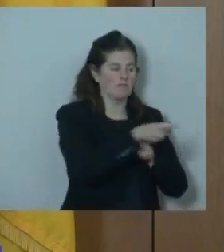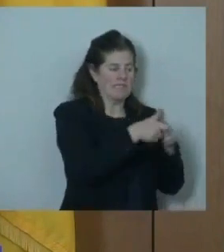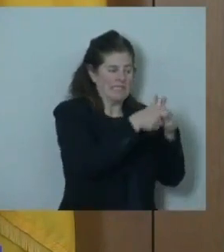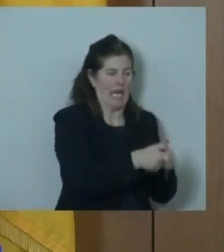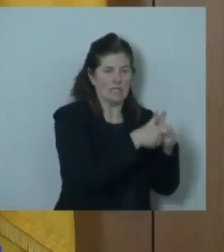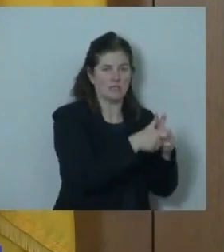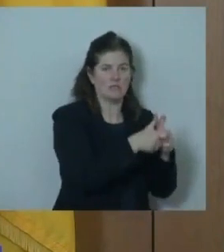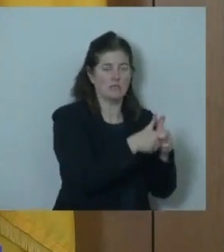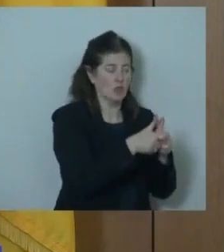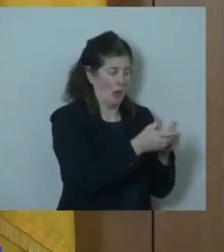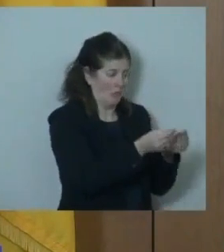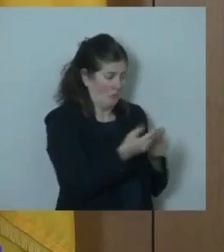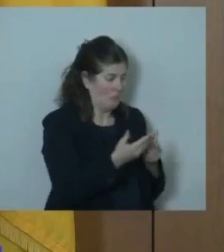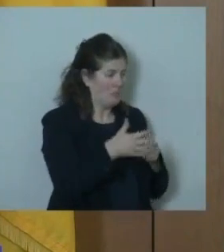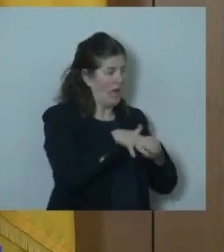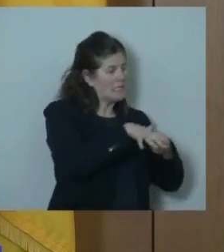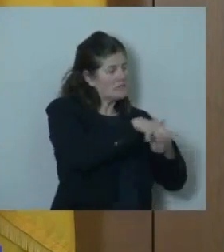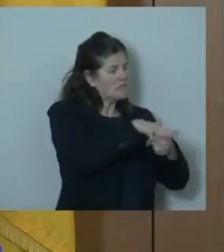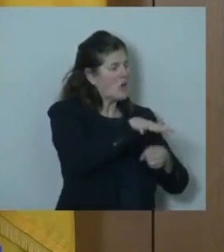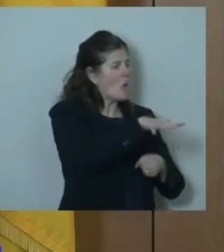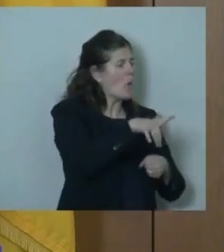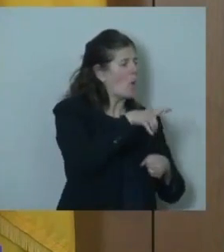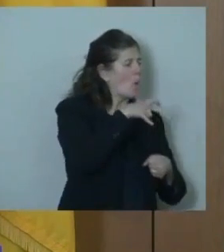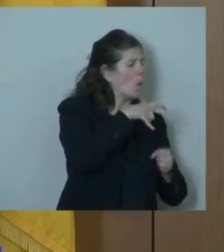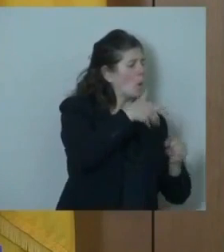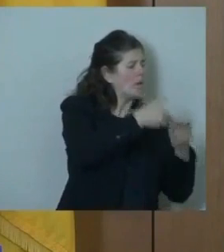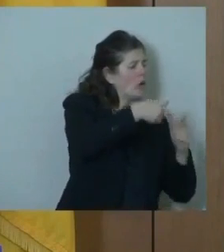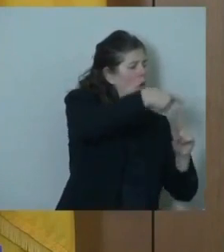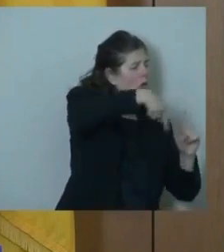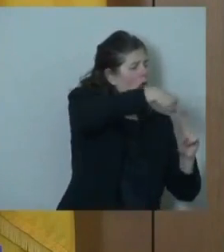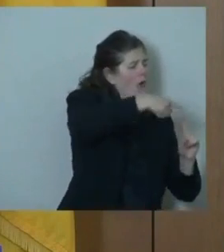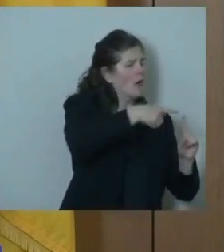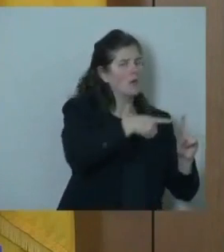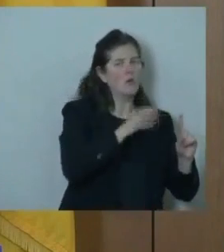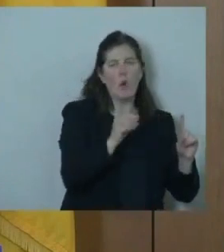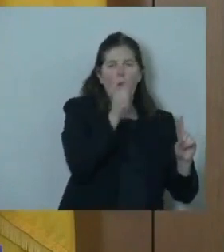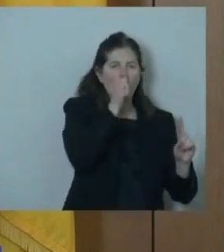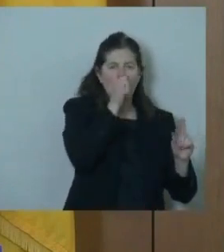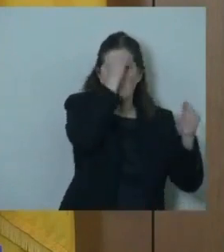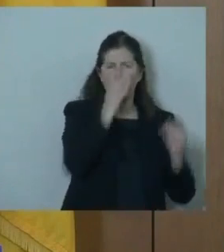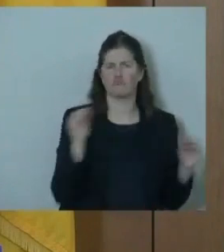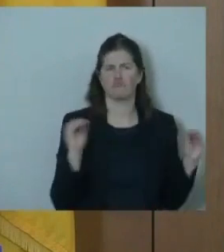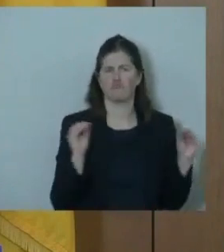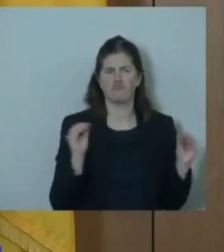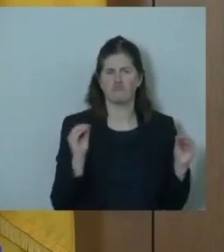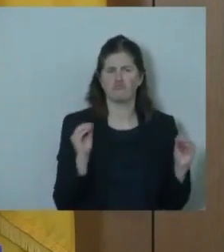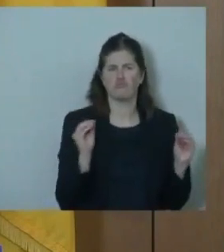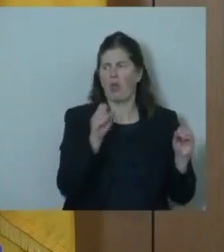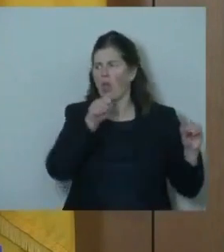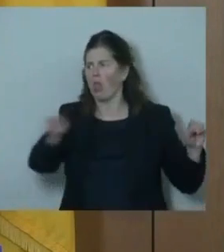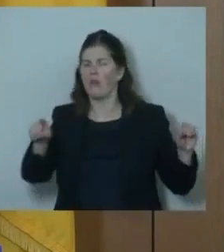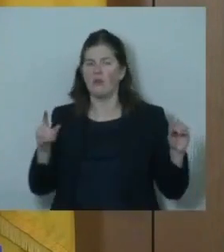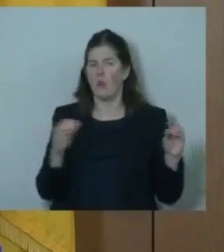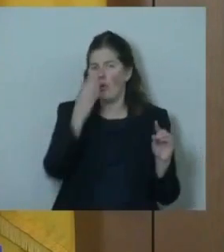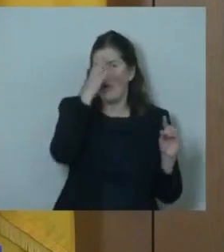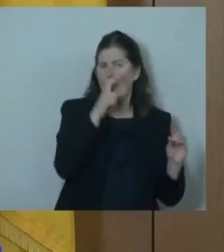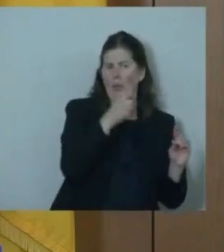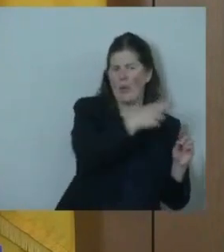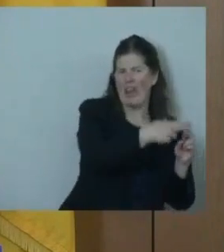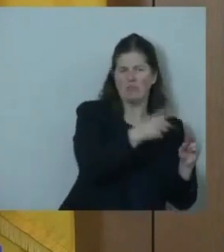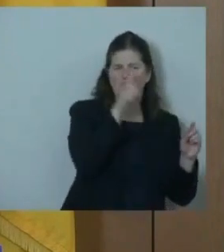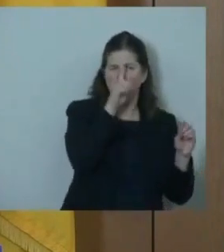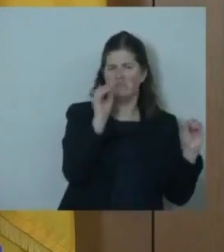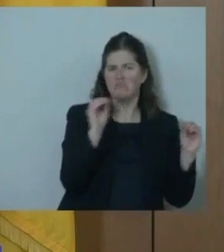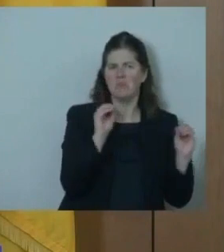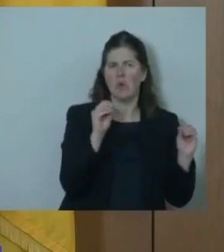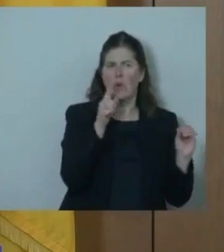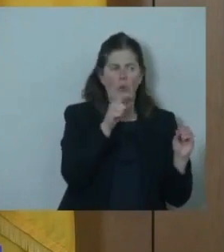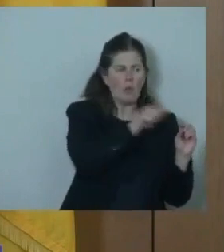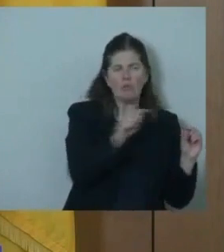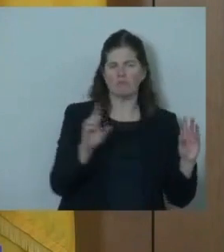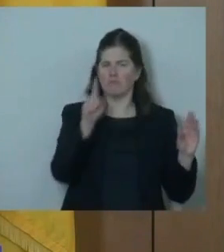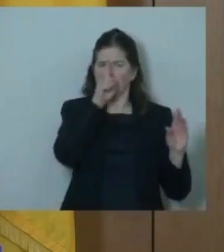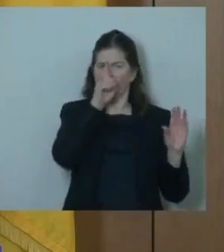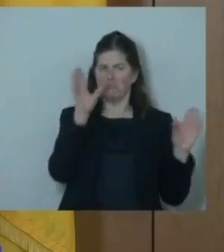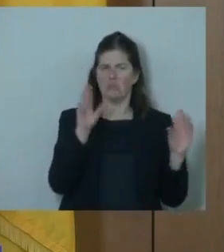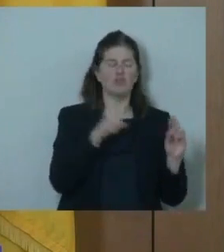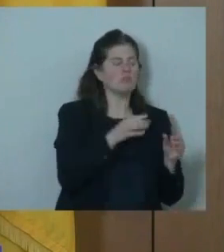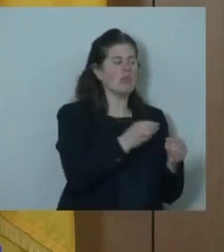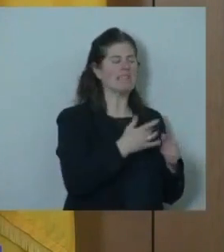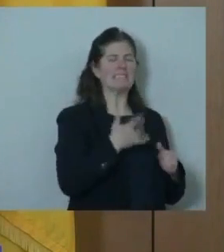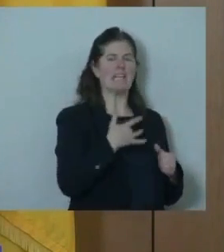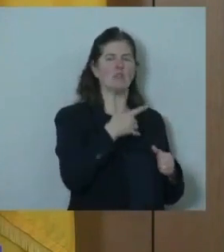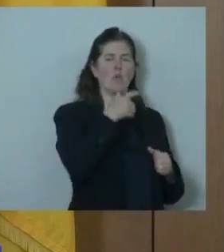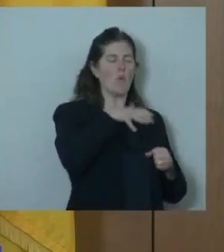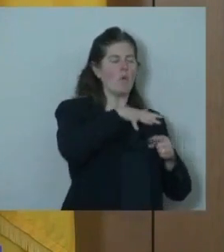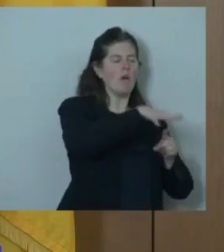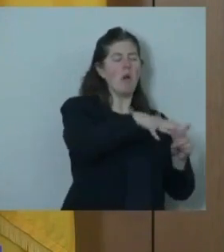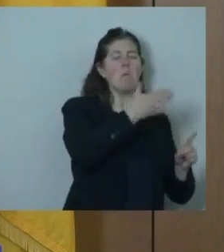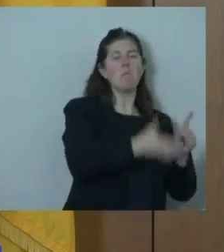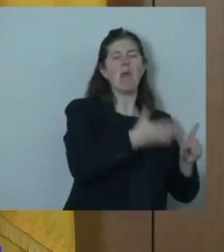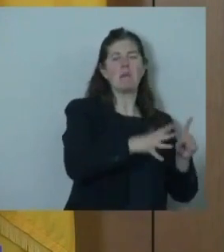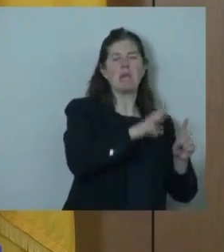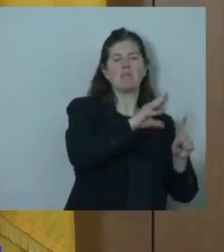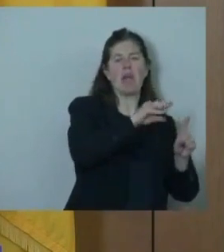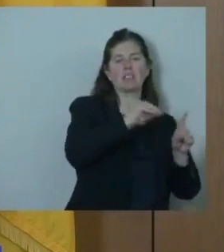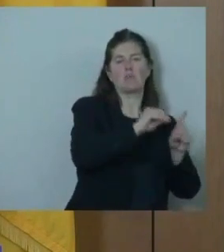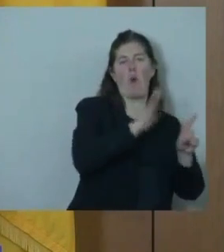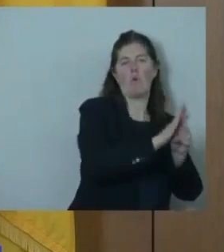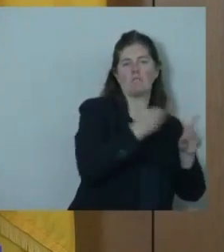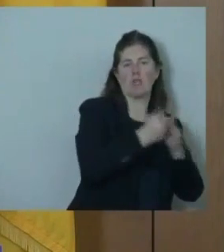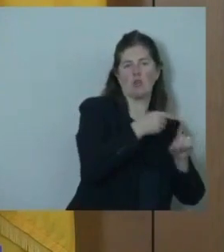YOU READ THAT THE TESTING TIMES THE AUTOMATED ASPECT ALLOWS SOMEONE TO GET A TEXT, GIVES US A SENSE GEOGRAPHICALLY ABOUT WHO MIGHT BE EXPOSED, NO PRIVATE DATA THAT GOES ANYWHERE.